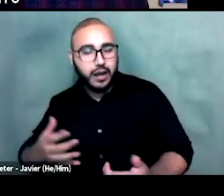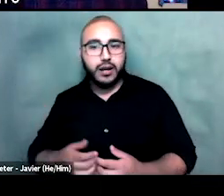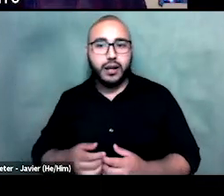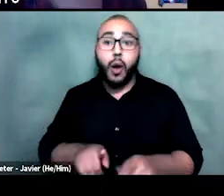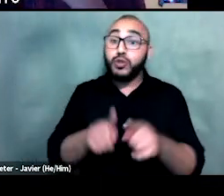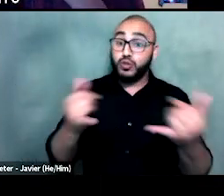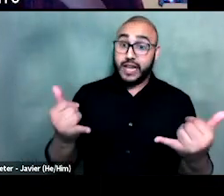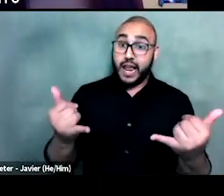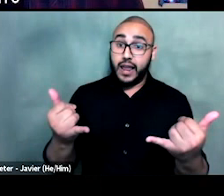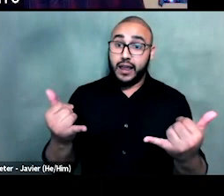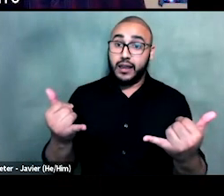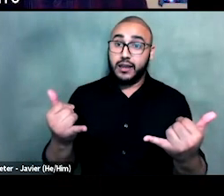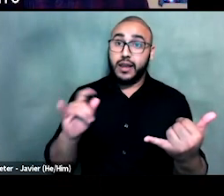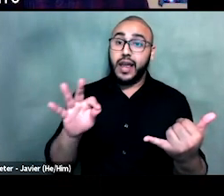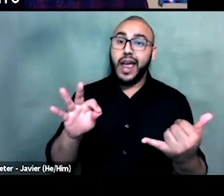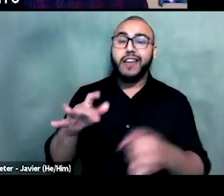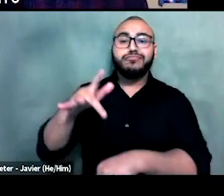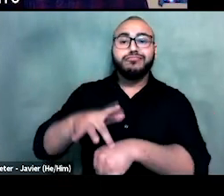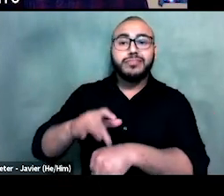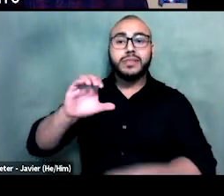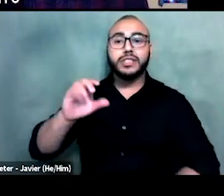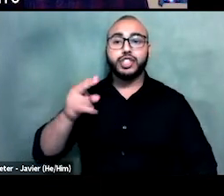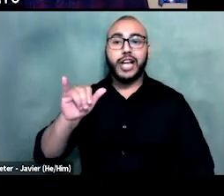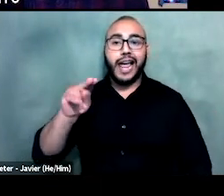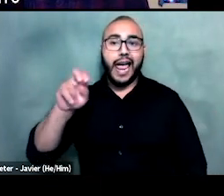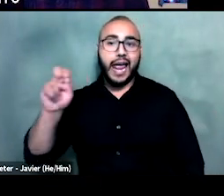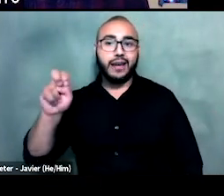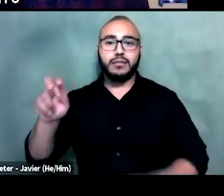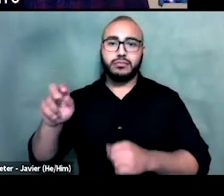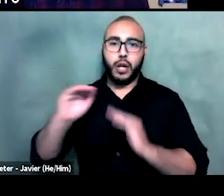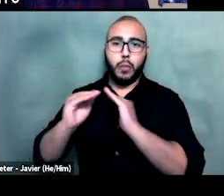if you go to a Cheyenne community, the people are very tall, really, really beautiful